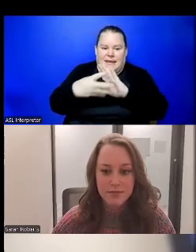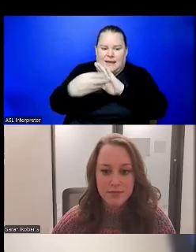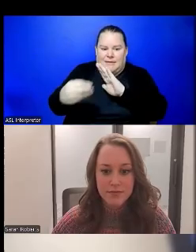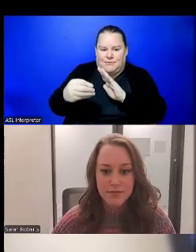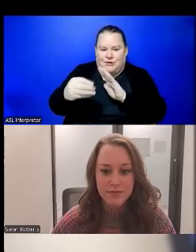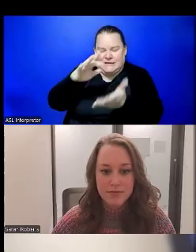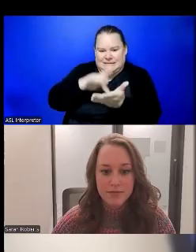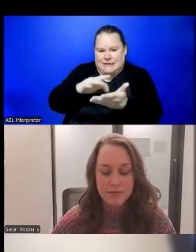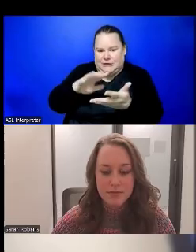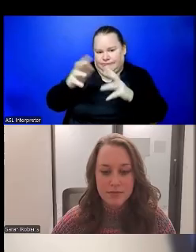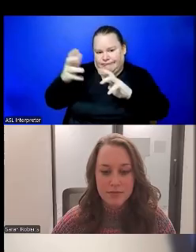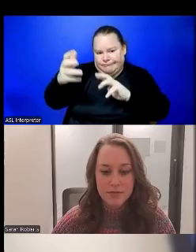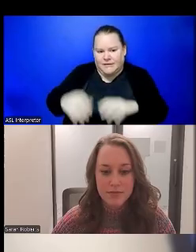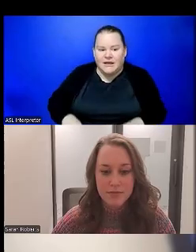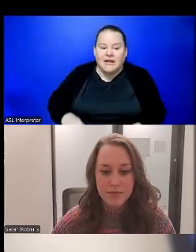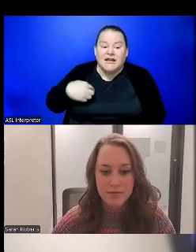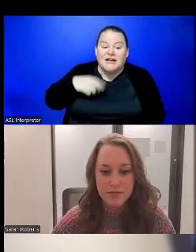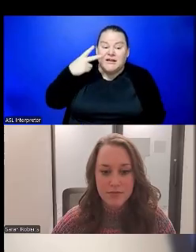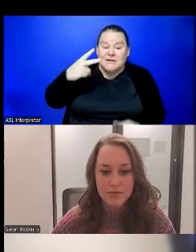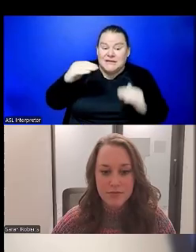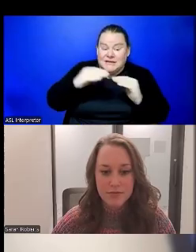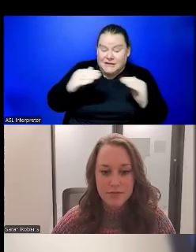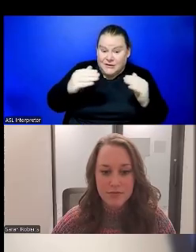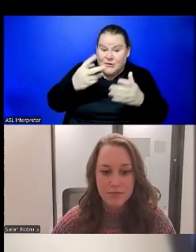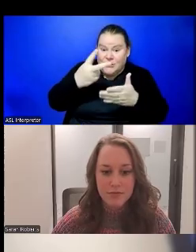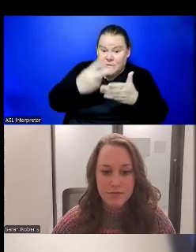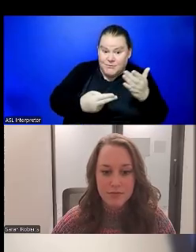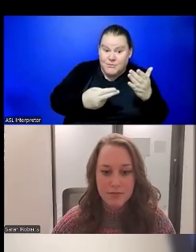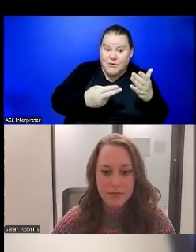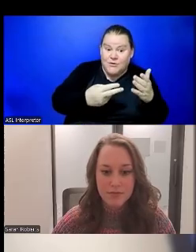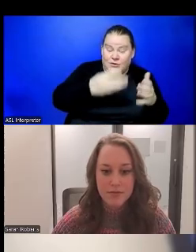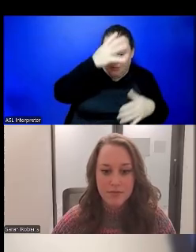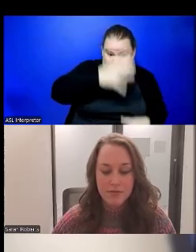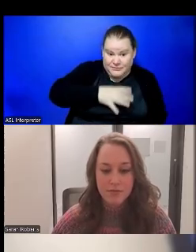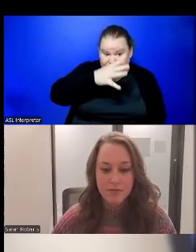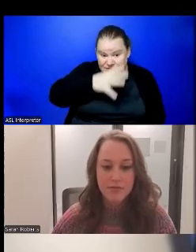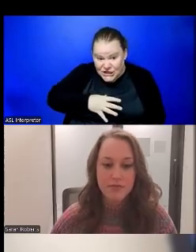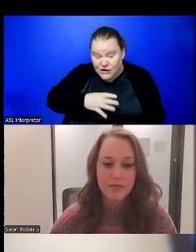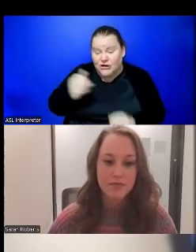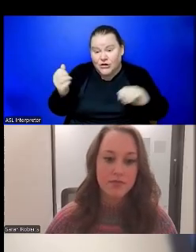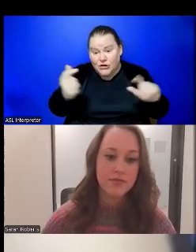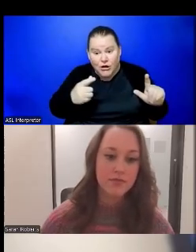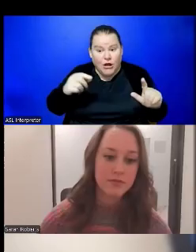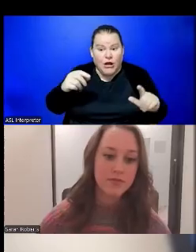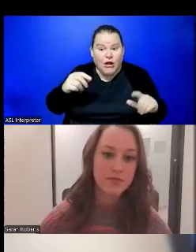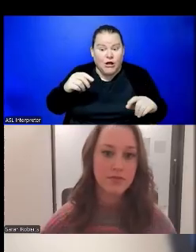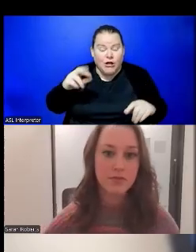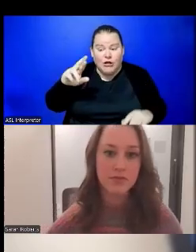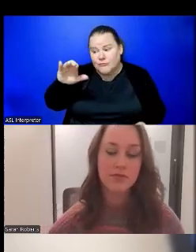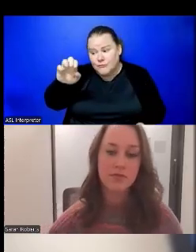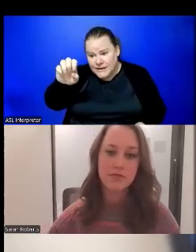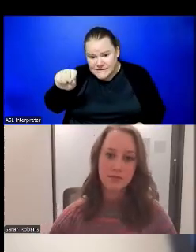see it in equal occurrence in both genders and across all races. And the estimated prevalence is about one in